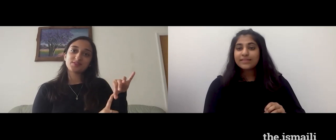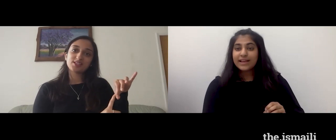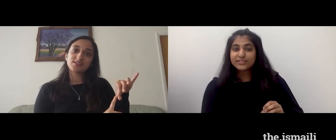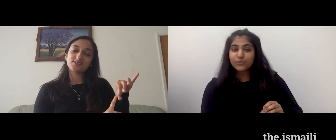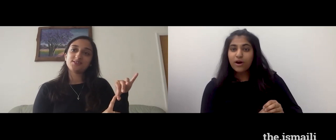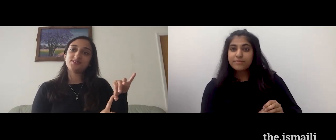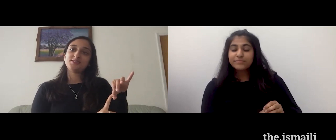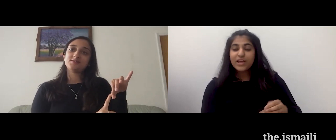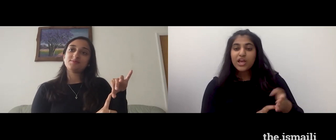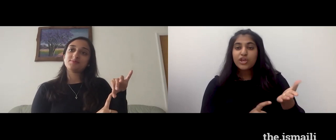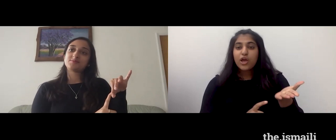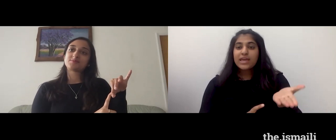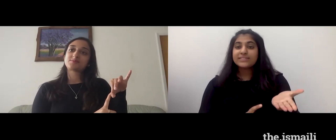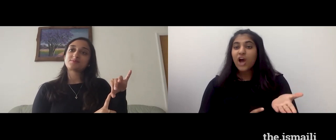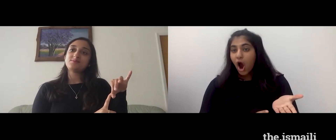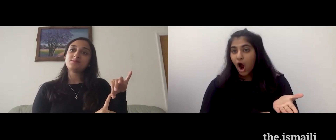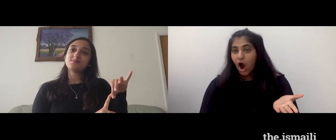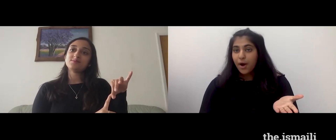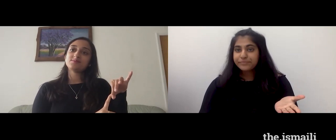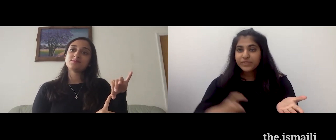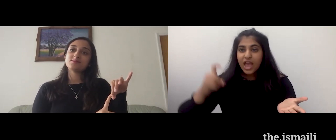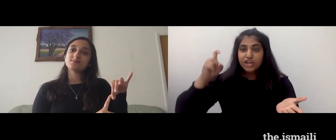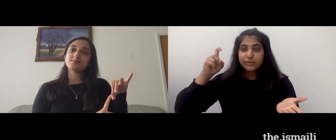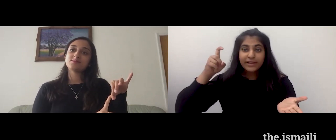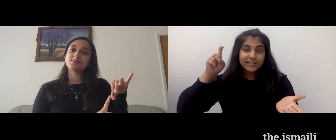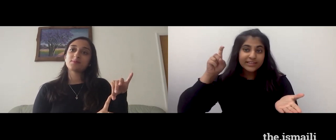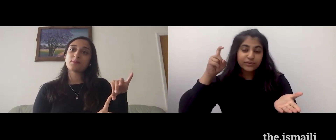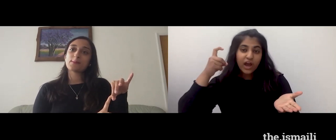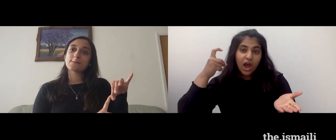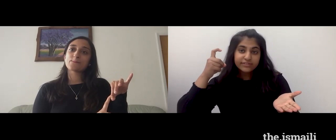The next one is ”R” and you make a little